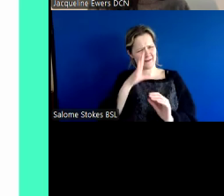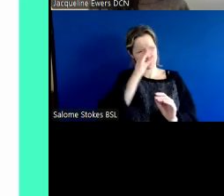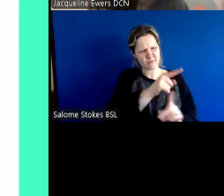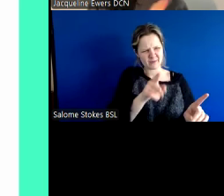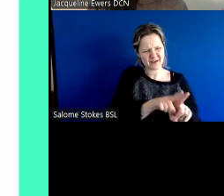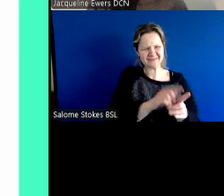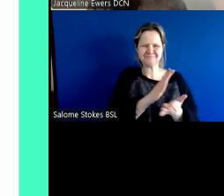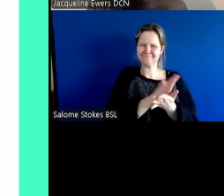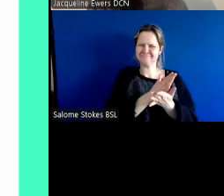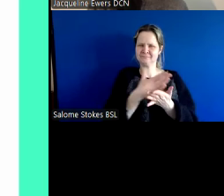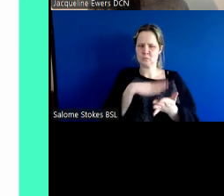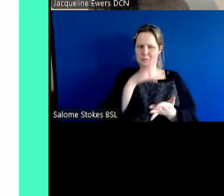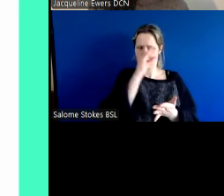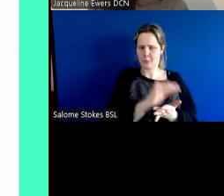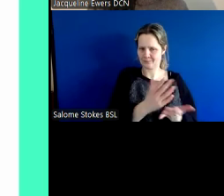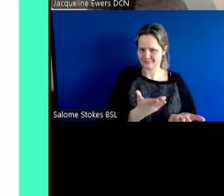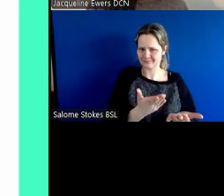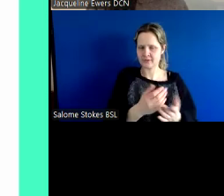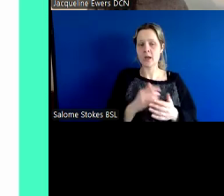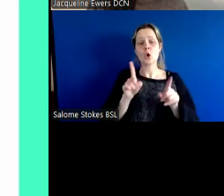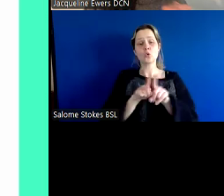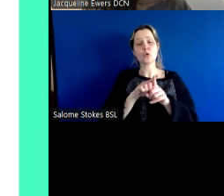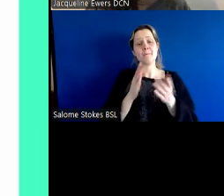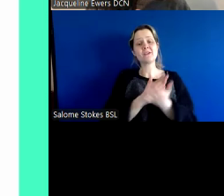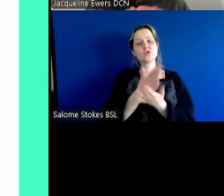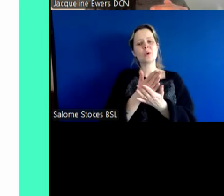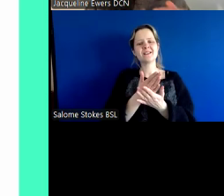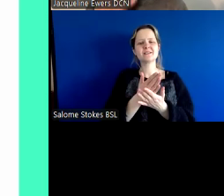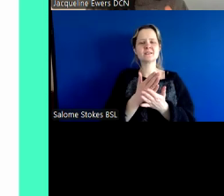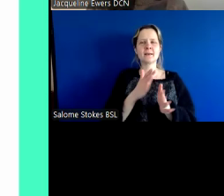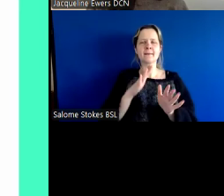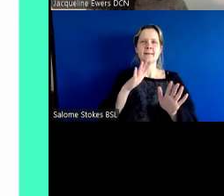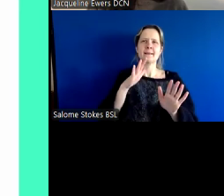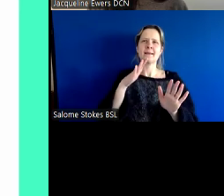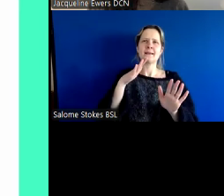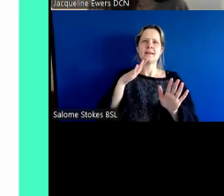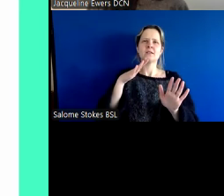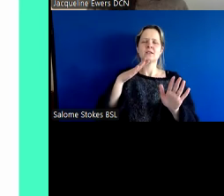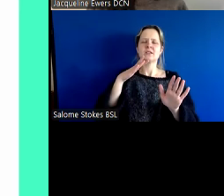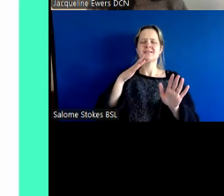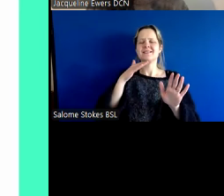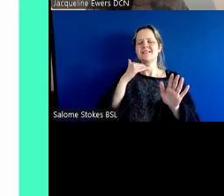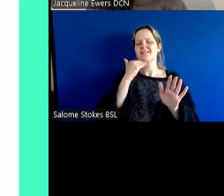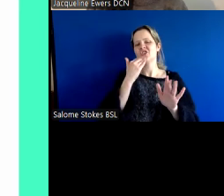That also it's sufficiently differentiated so that you haven't got lots of overlap. One of the difficulties,